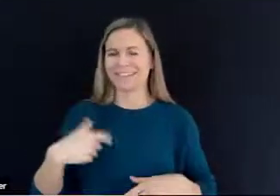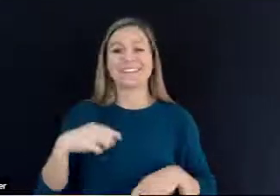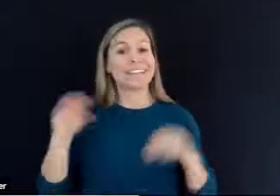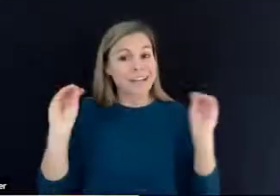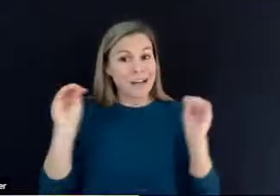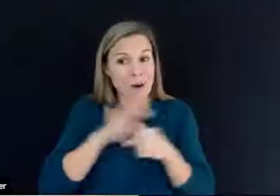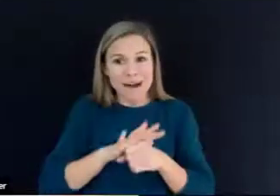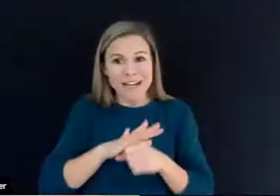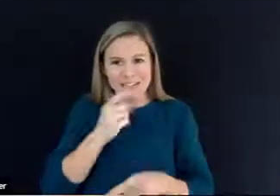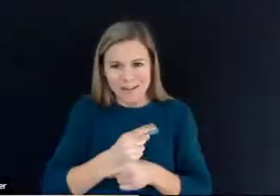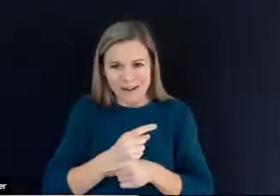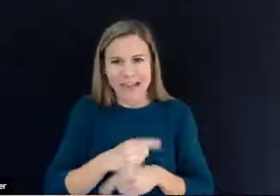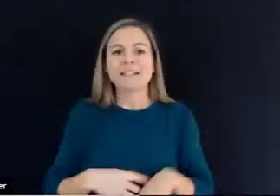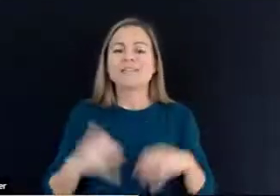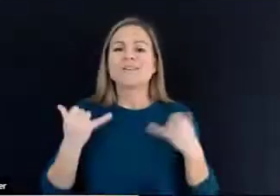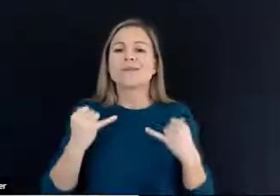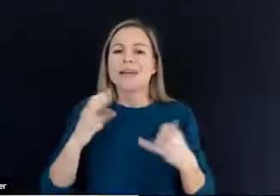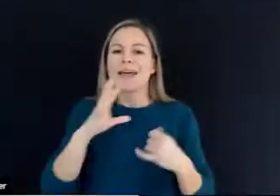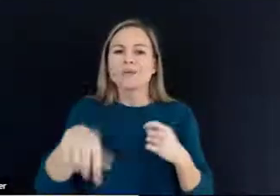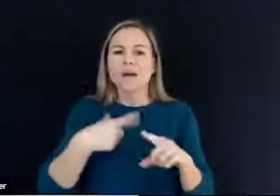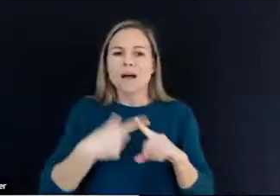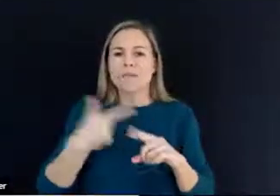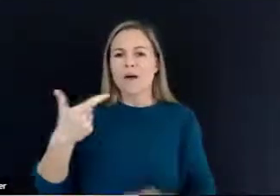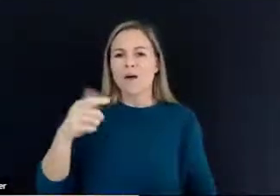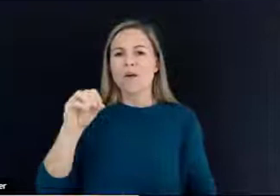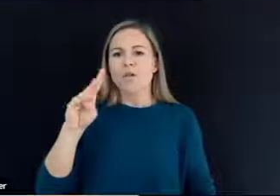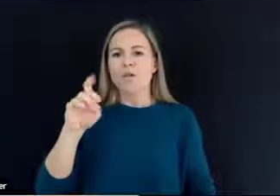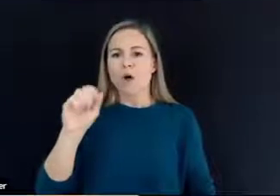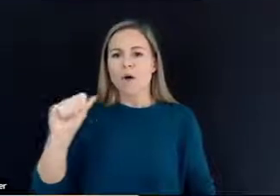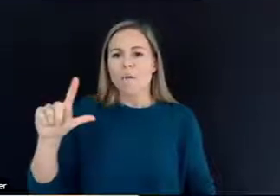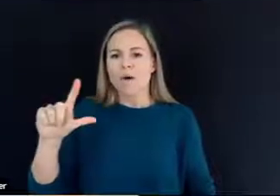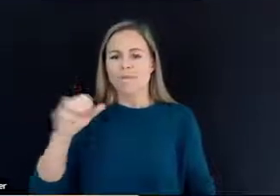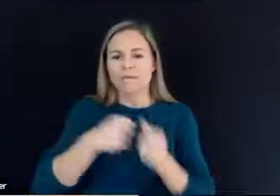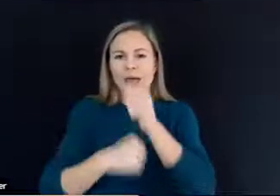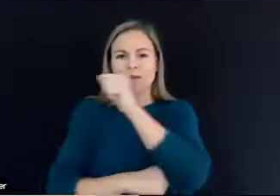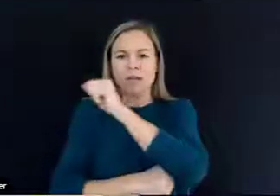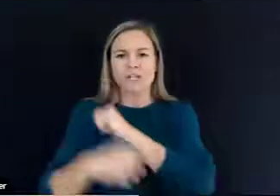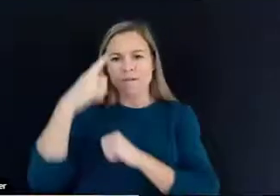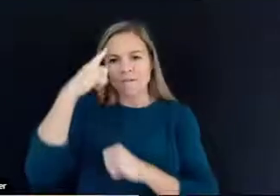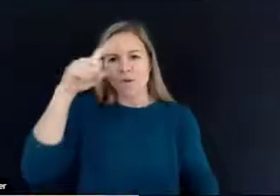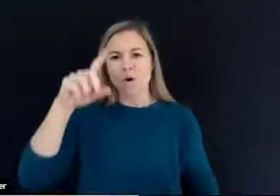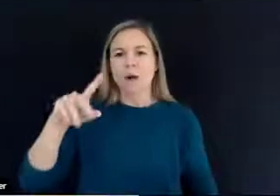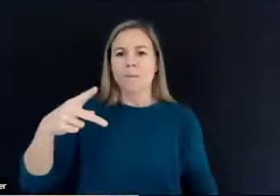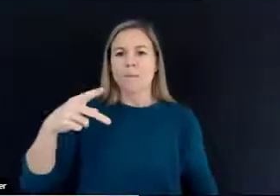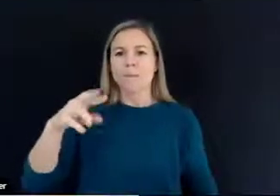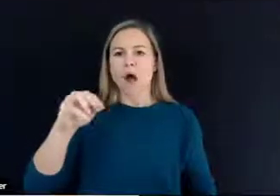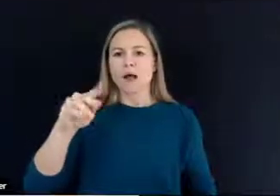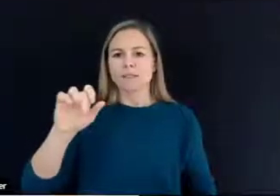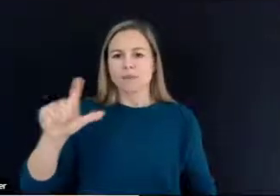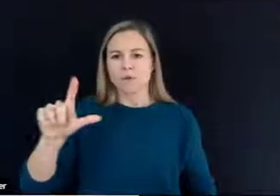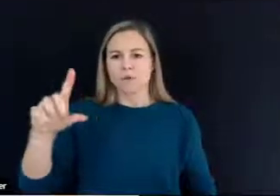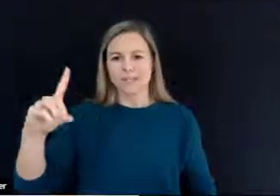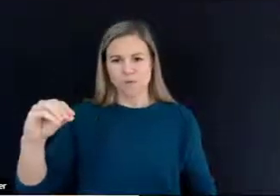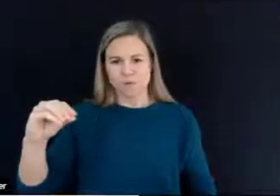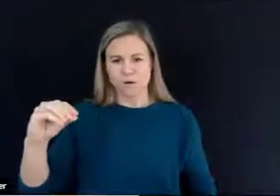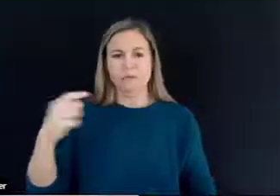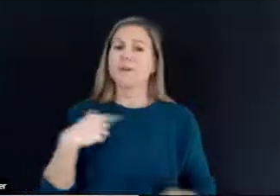The Global Foundation for Peroxisomal Disorders, and we have a few different objectives that we wanna cover today.